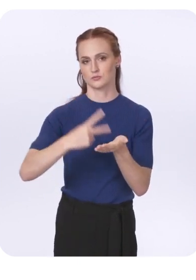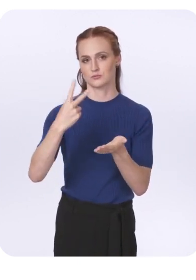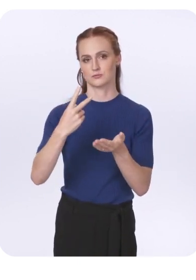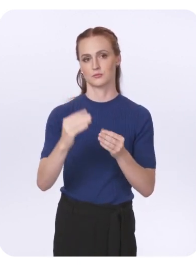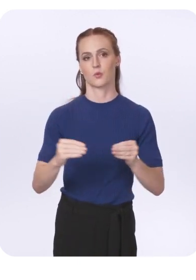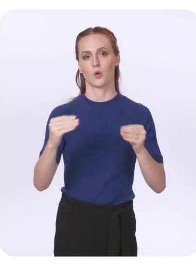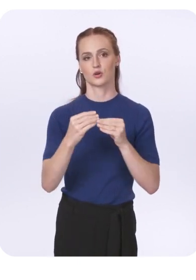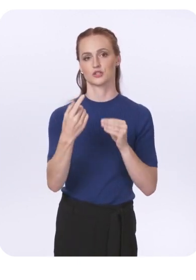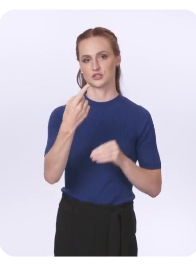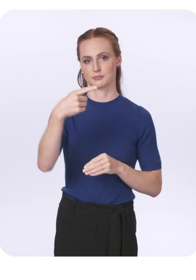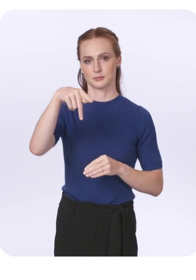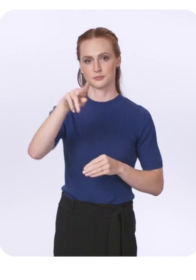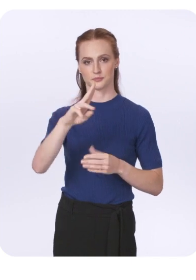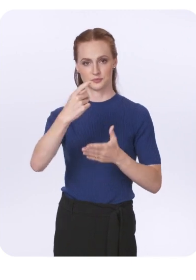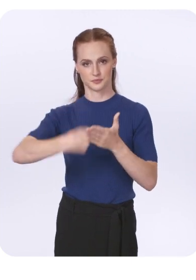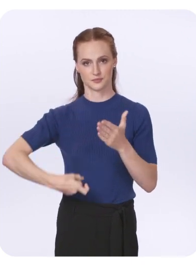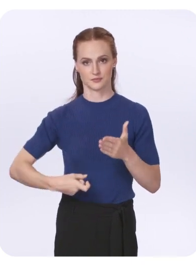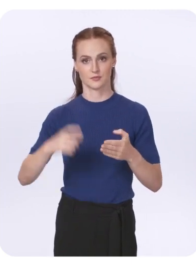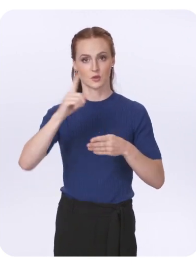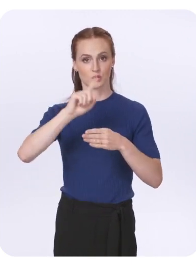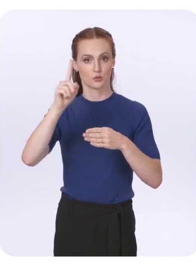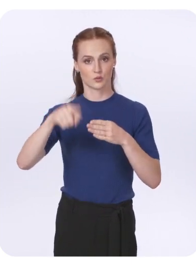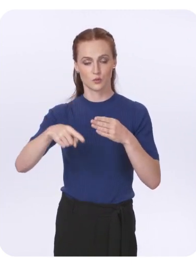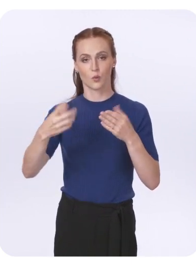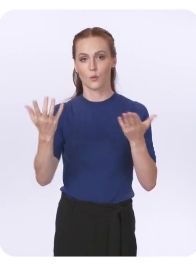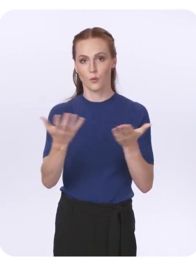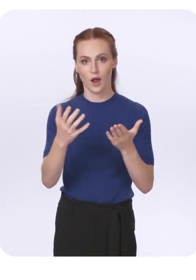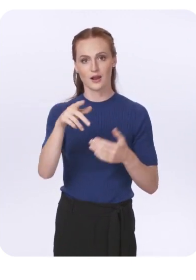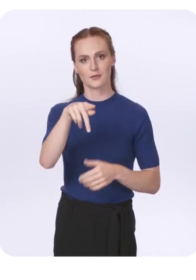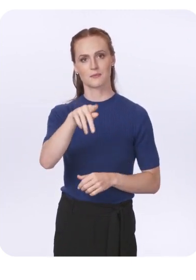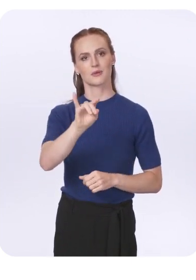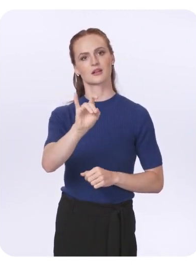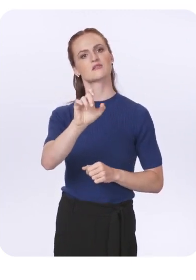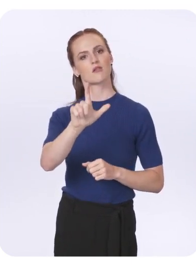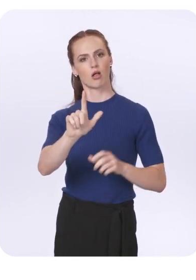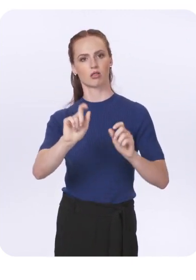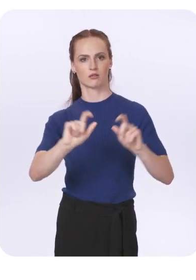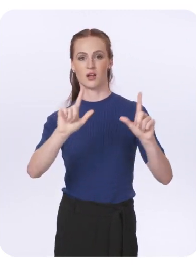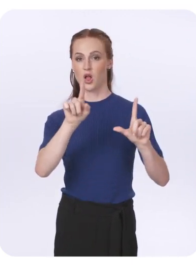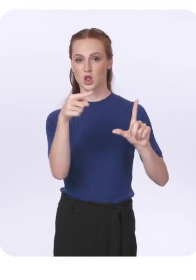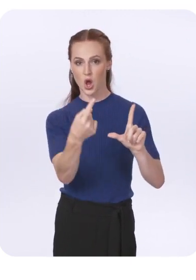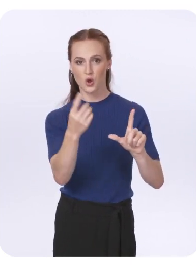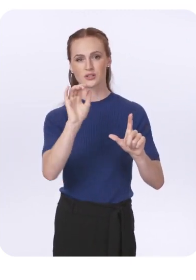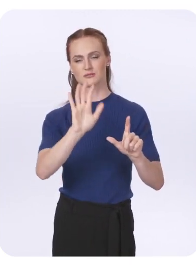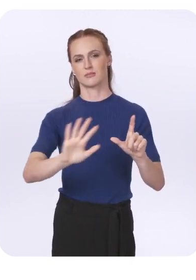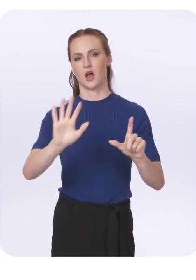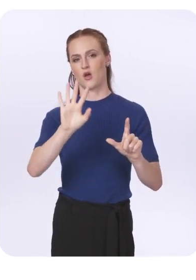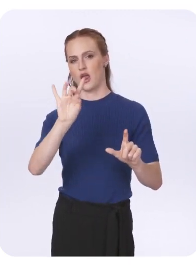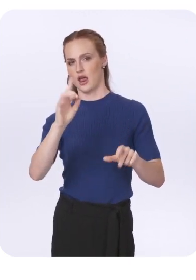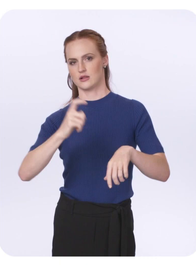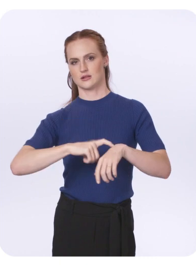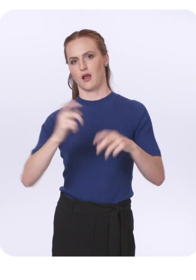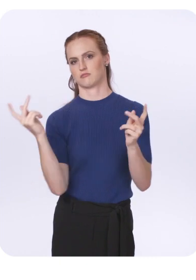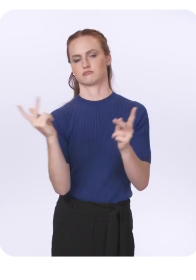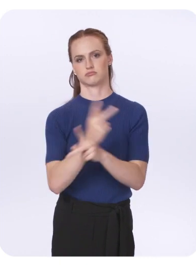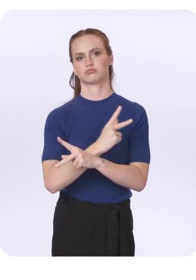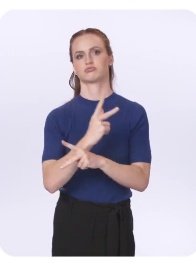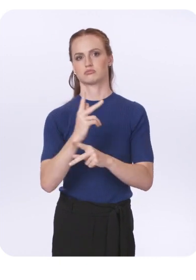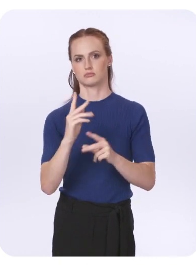So the end result is that the pixel throughput alone can be in the range of eight times higher in VR than other platforms.